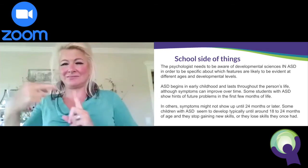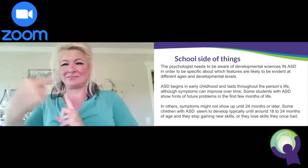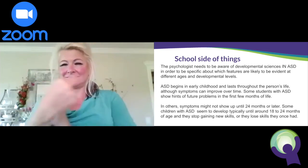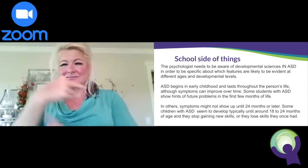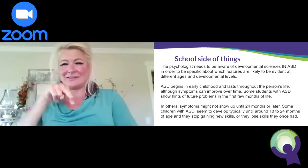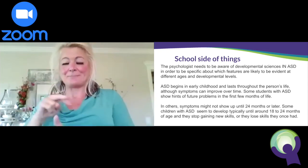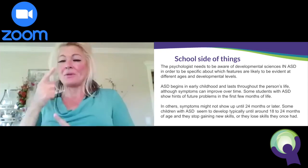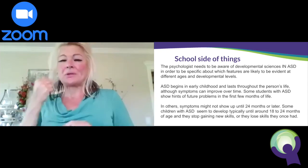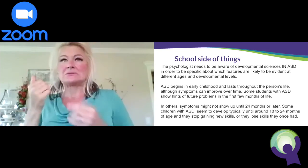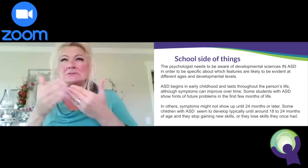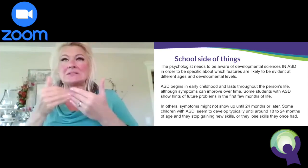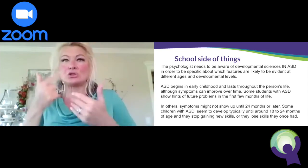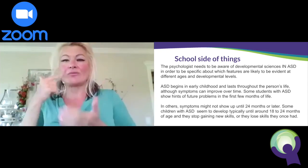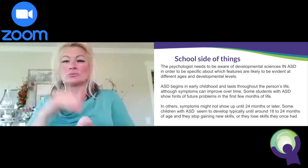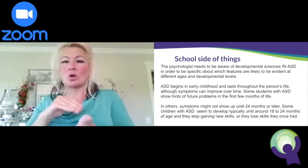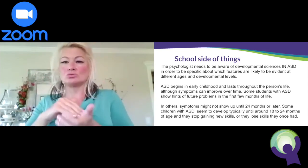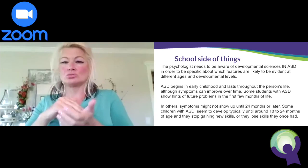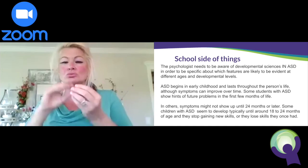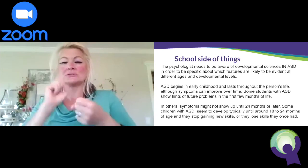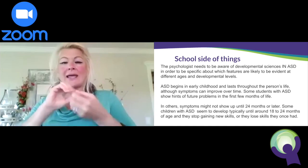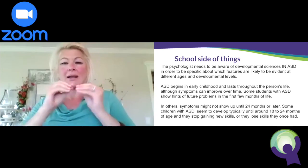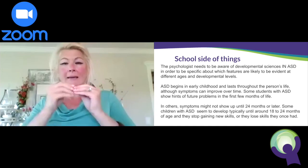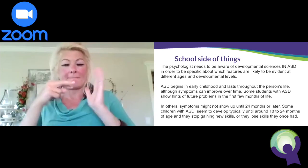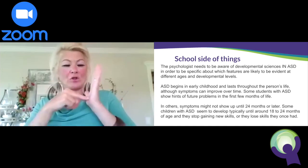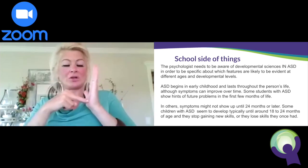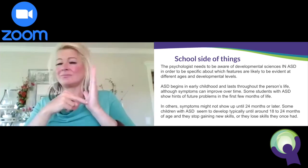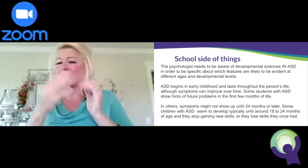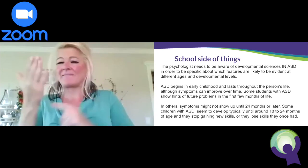But we have to have different perspectives as well so the doctor can